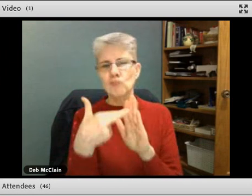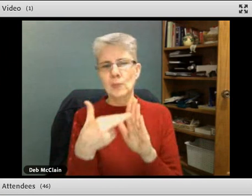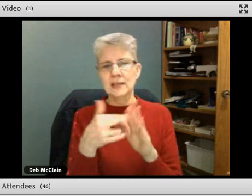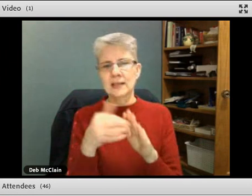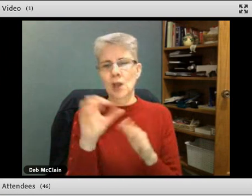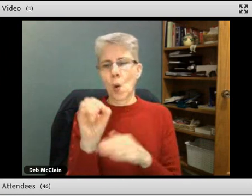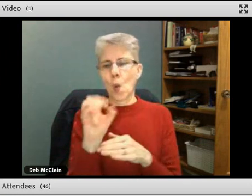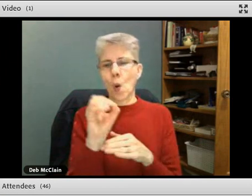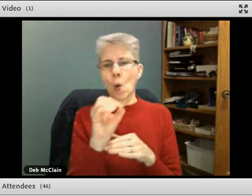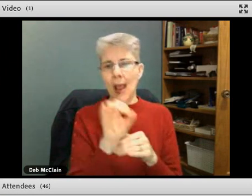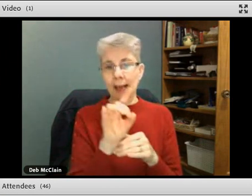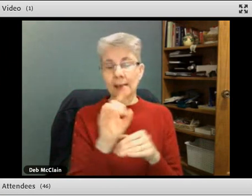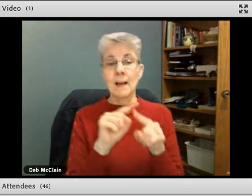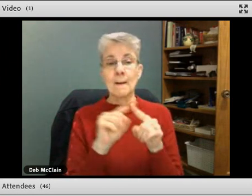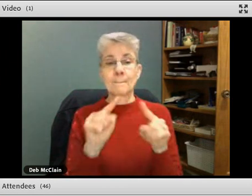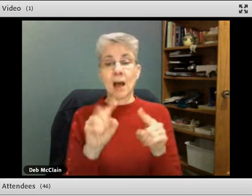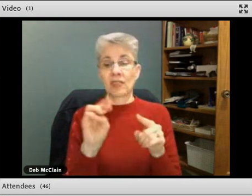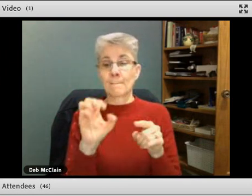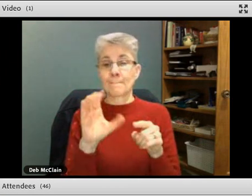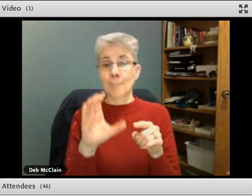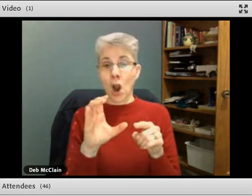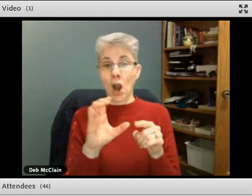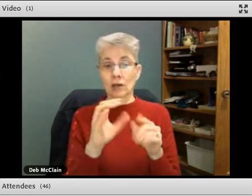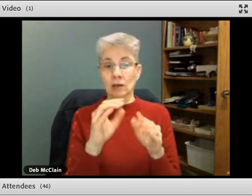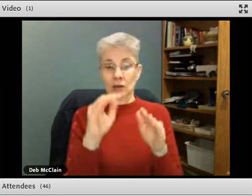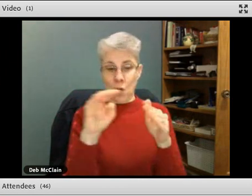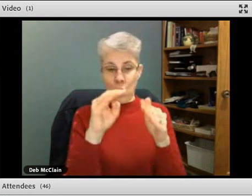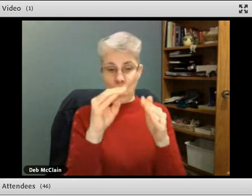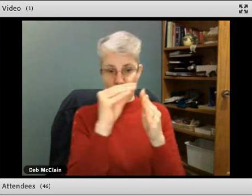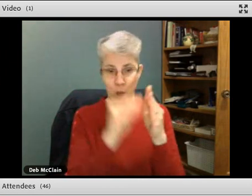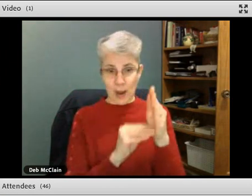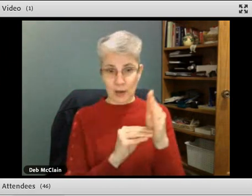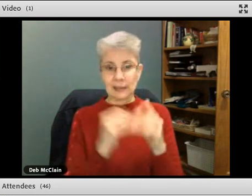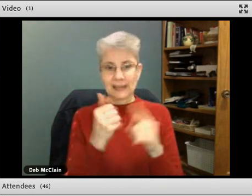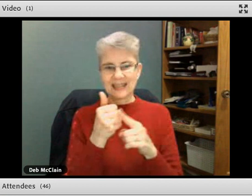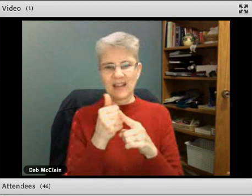it's just this coded data.